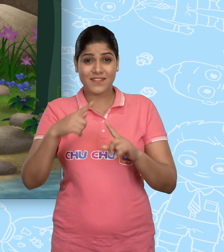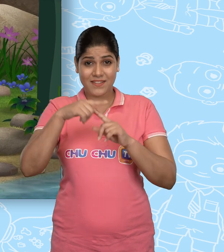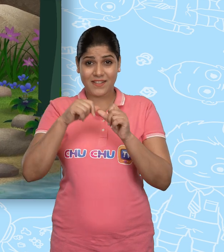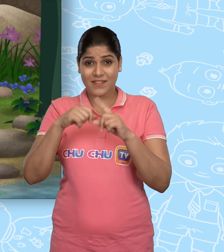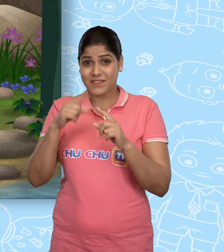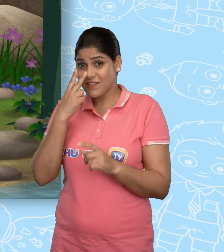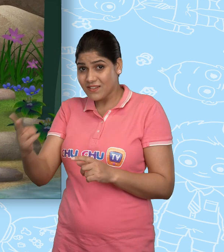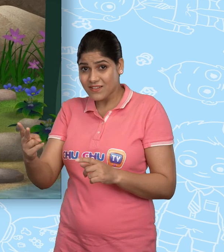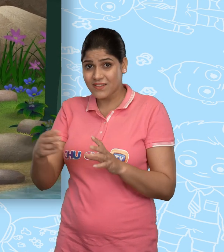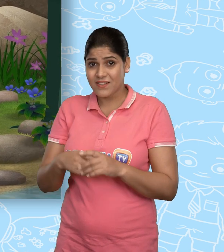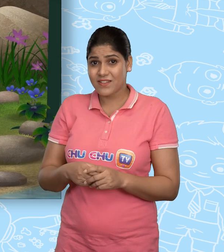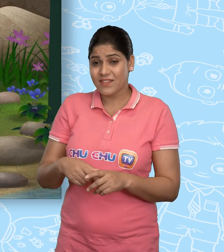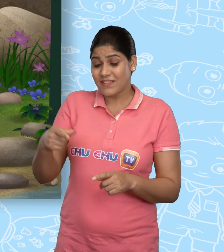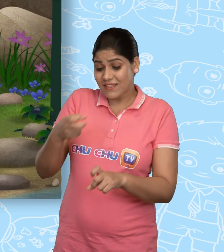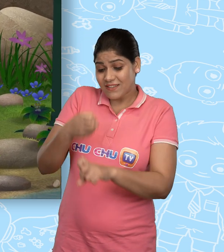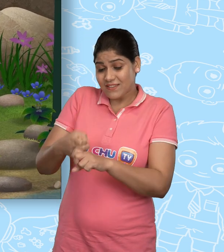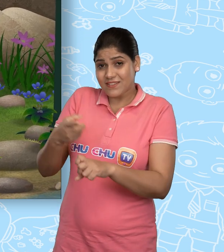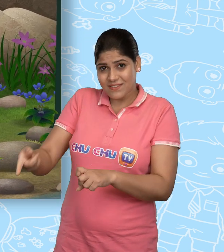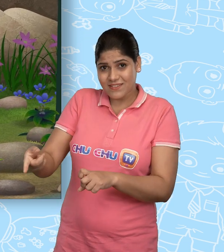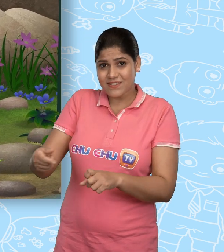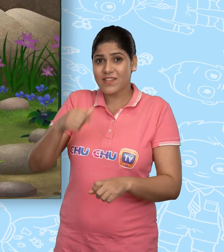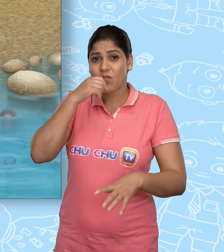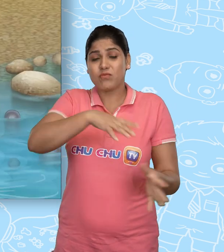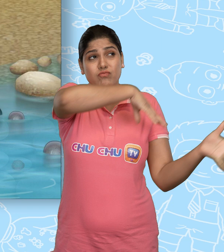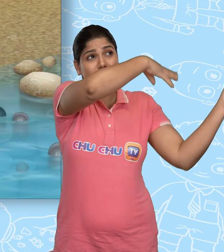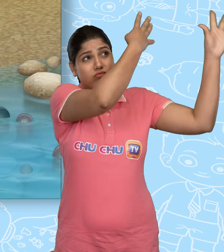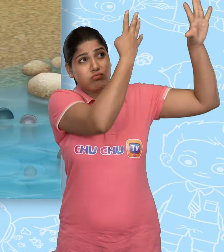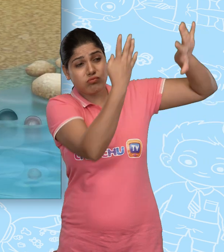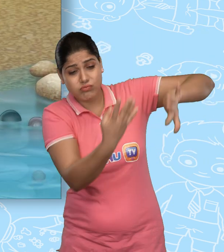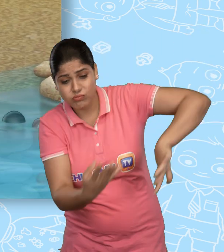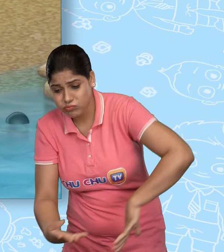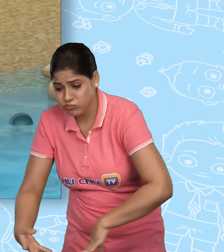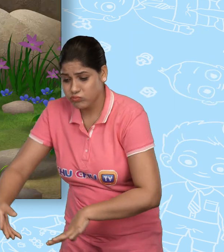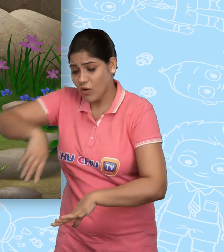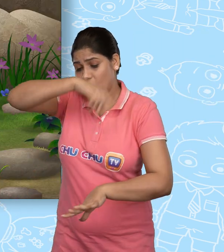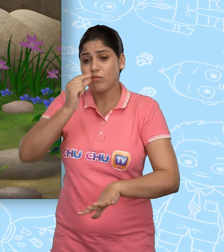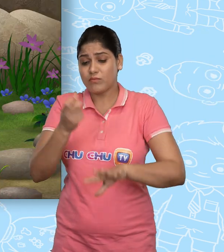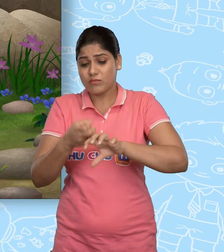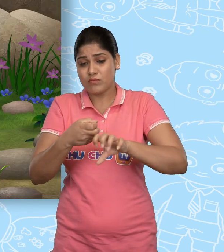Look, Baby Taku! This stream is bringing pebbles down from the mountain.